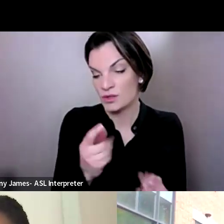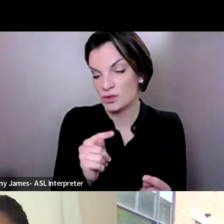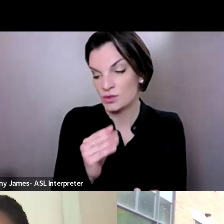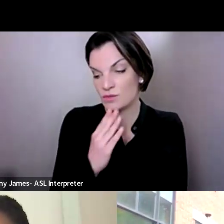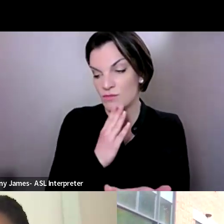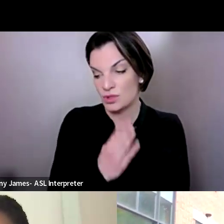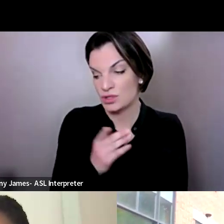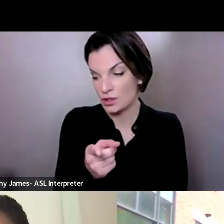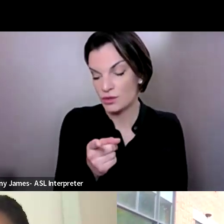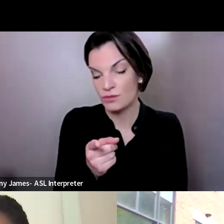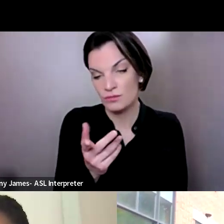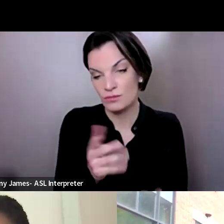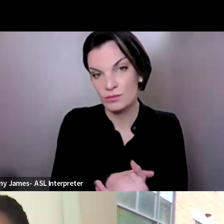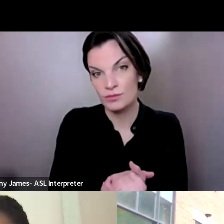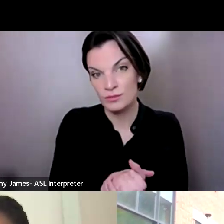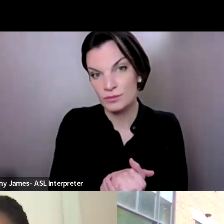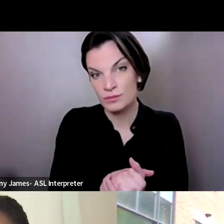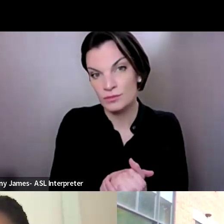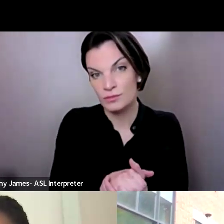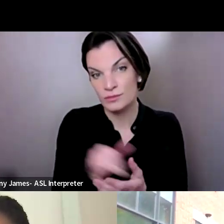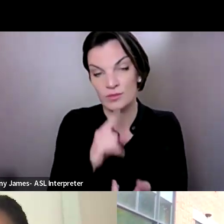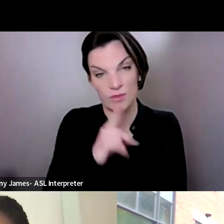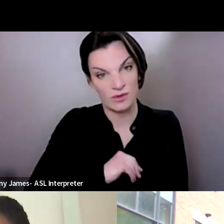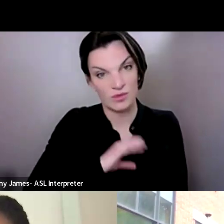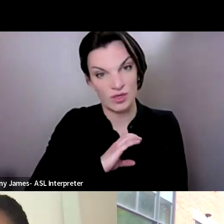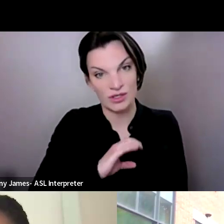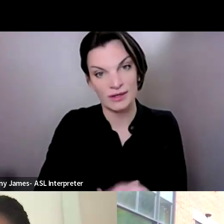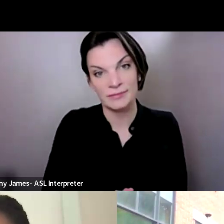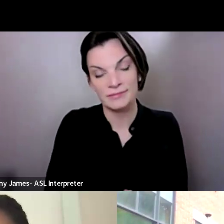squeeze of this, which also was enriching and also felt like I got to meaningfully